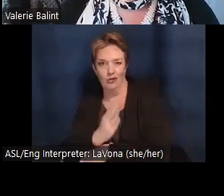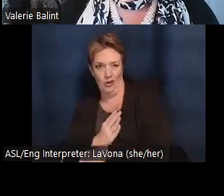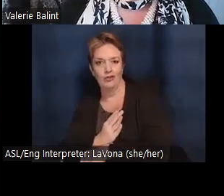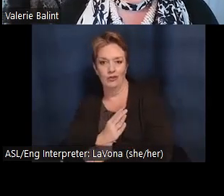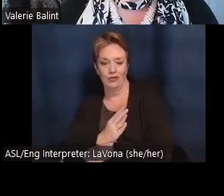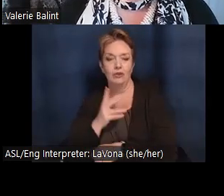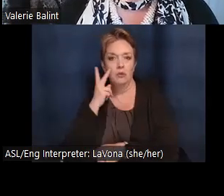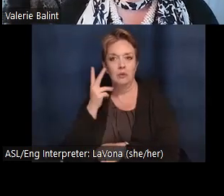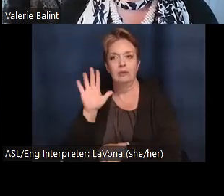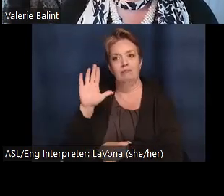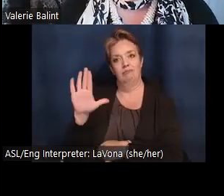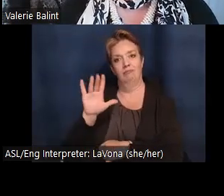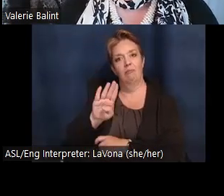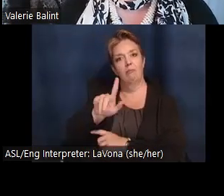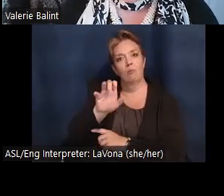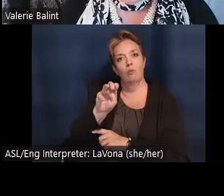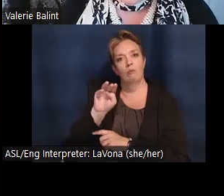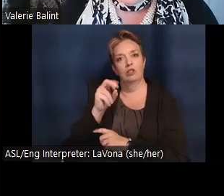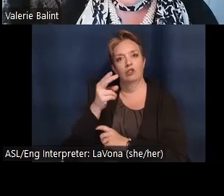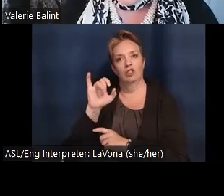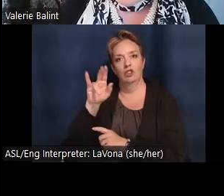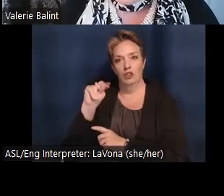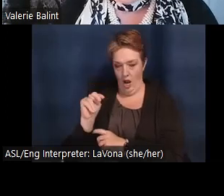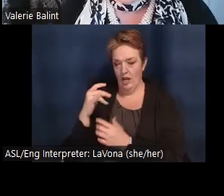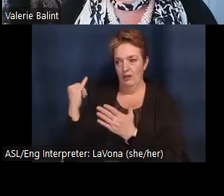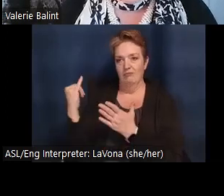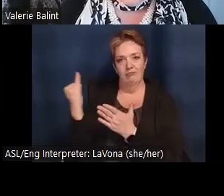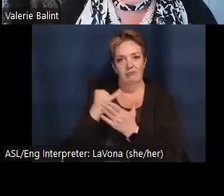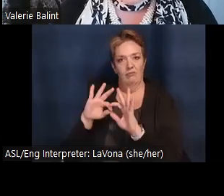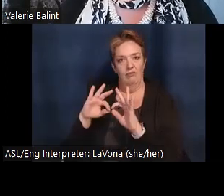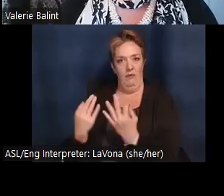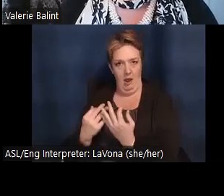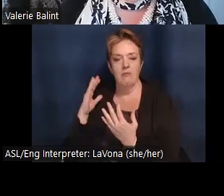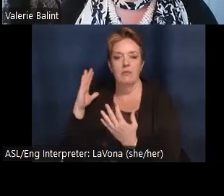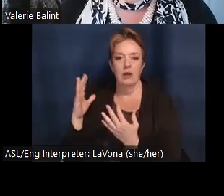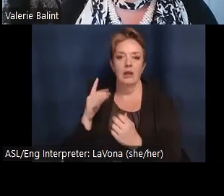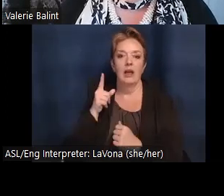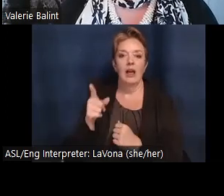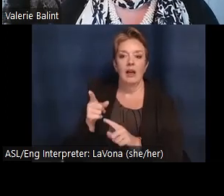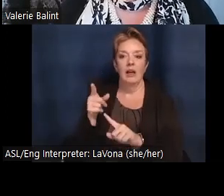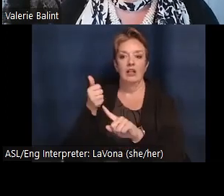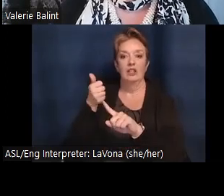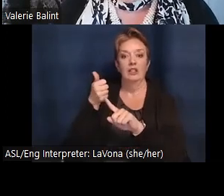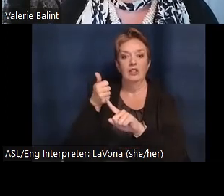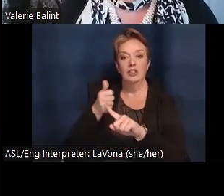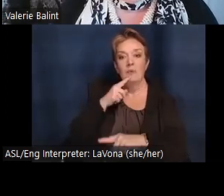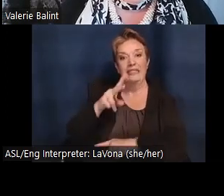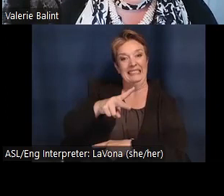This talented artist was the second woman after Mary Cassatt to win a gold medal at the prestigious Paris salon.